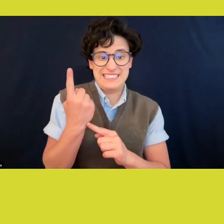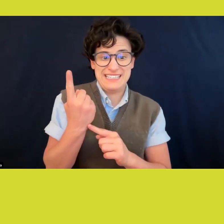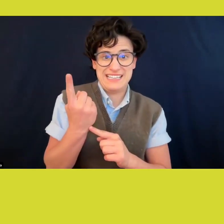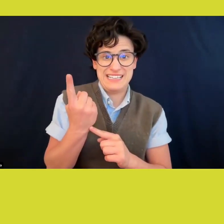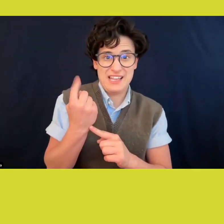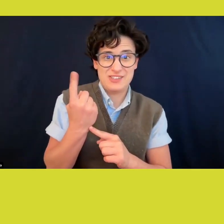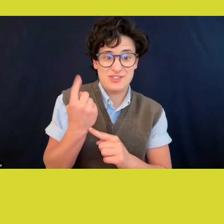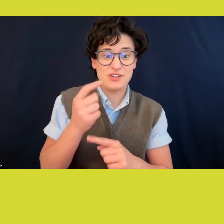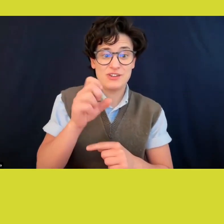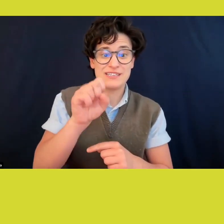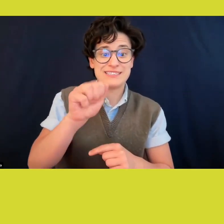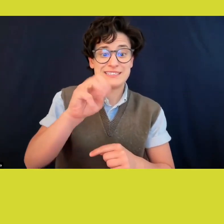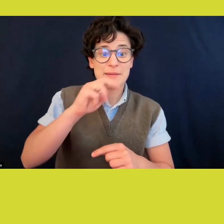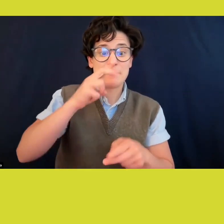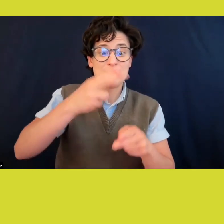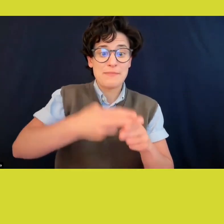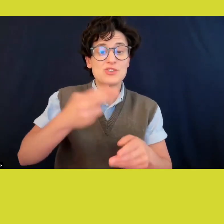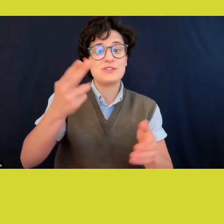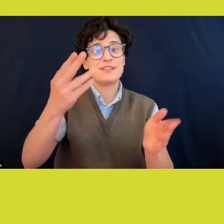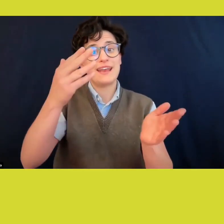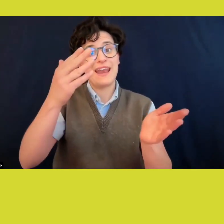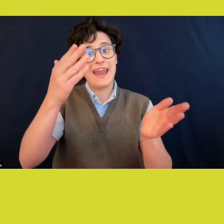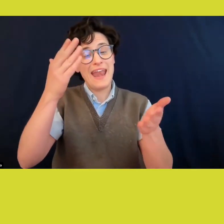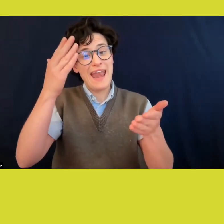America streets which which was an executive order that